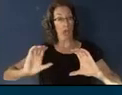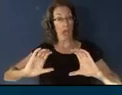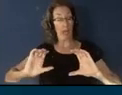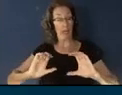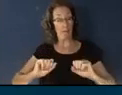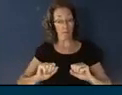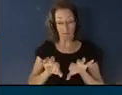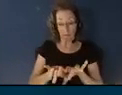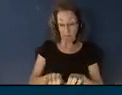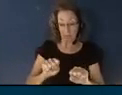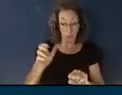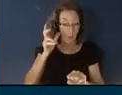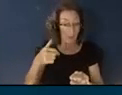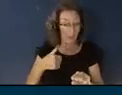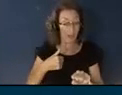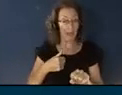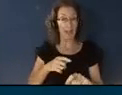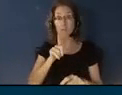obviously if you're muted they're not going to be able to hear you so use the